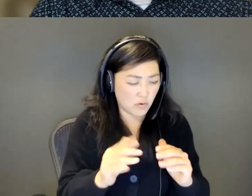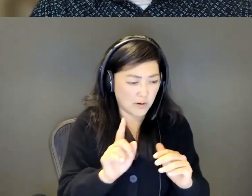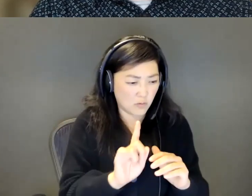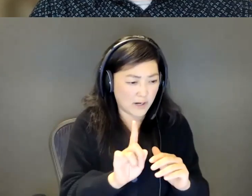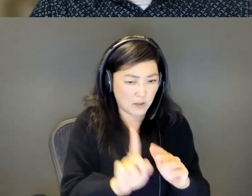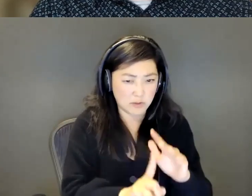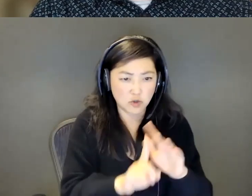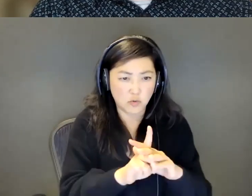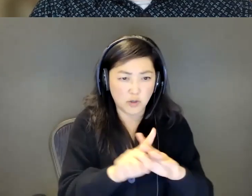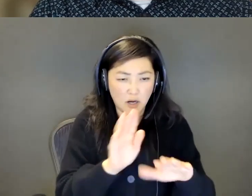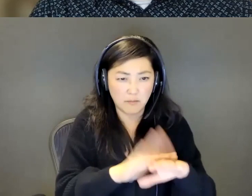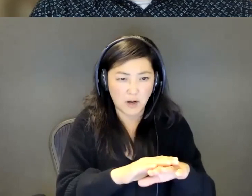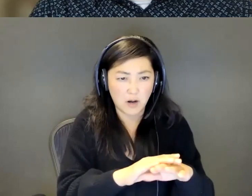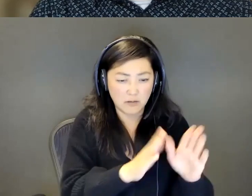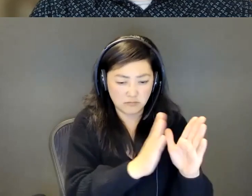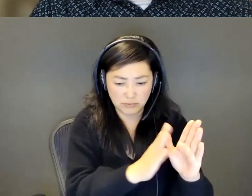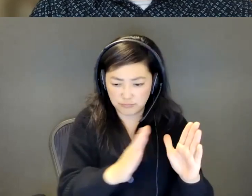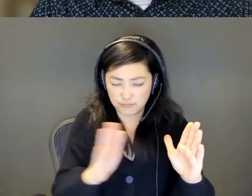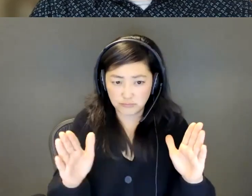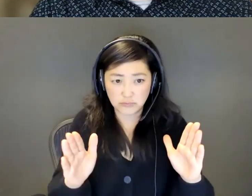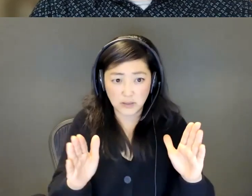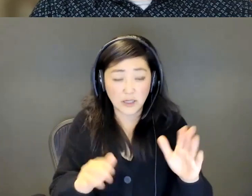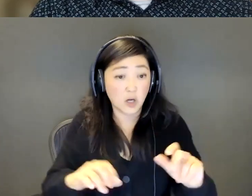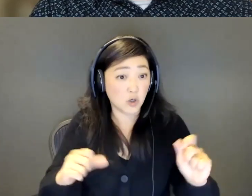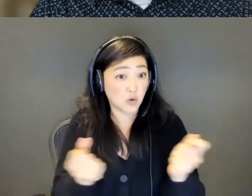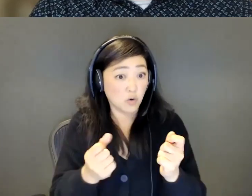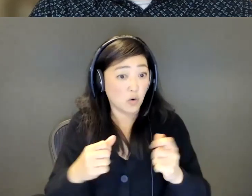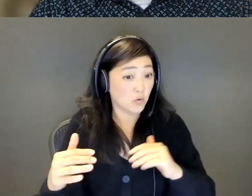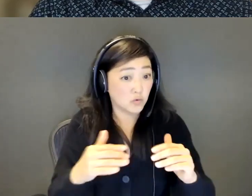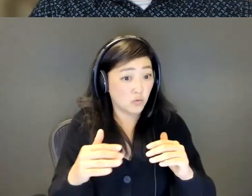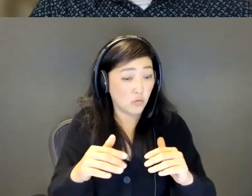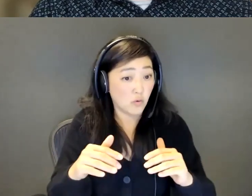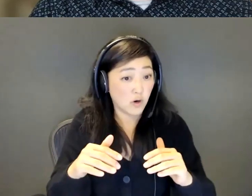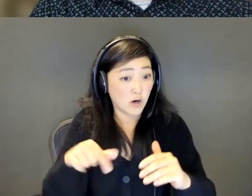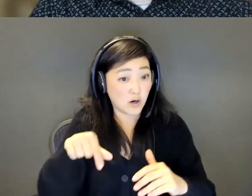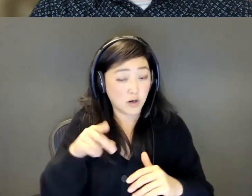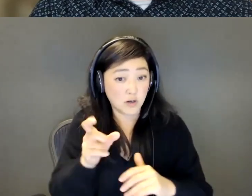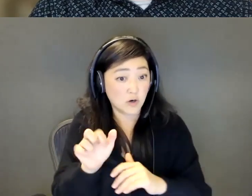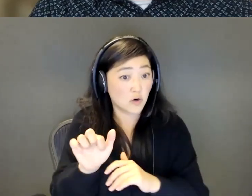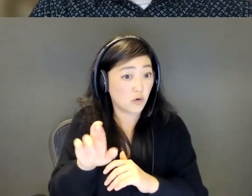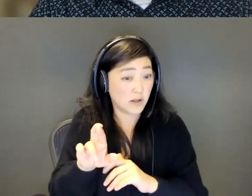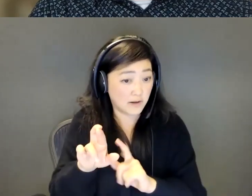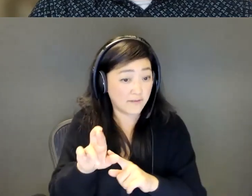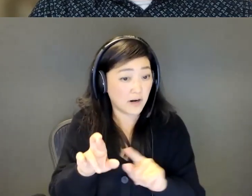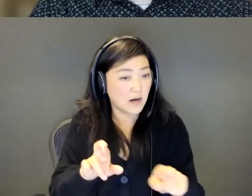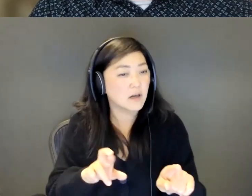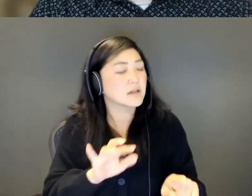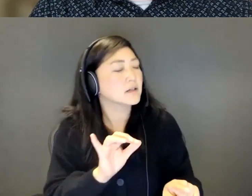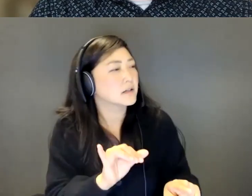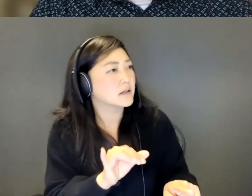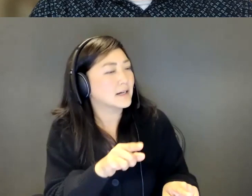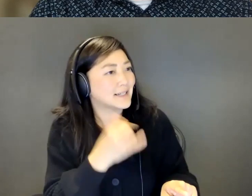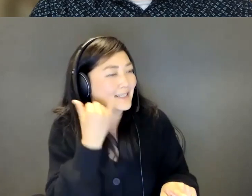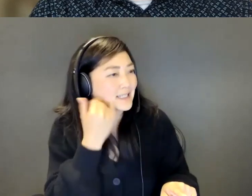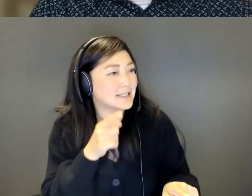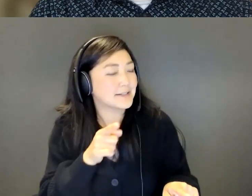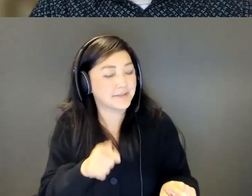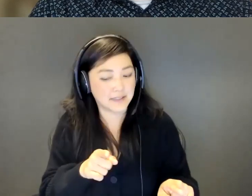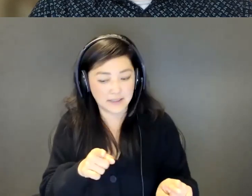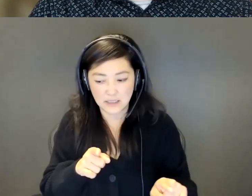Tom: Still, it does seem to me that, I mean, if the main subject was fiction,